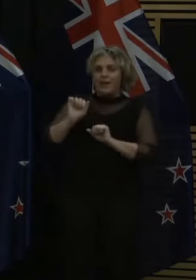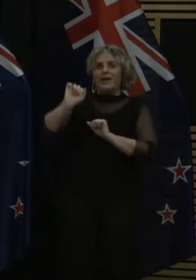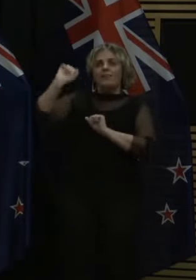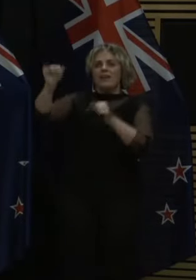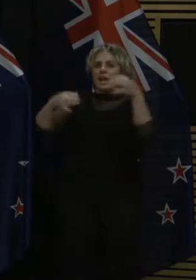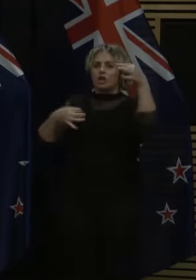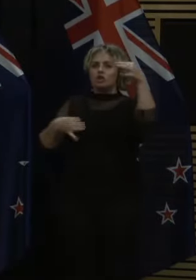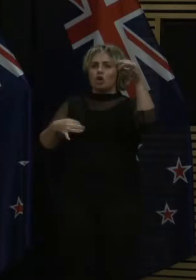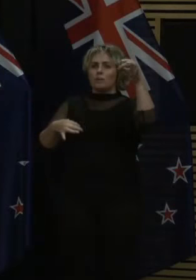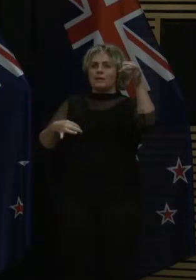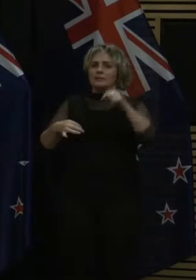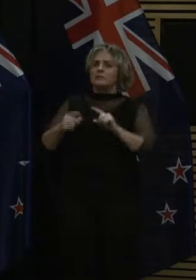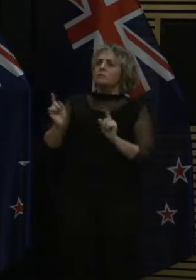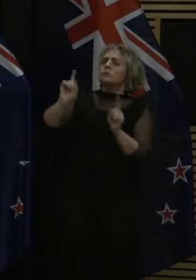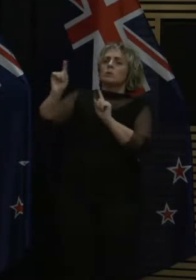visiting, we would need to make